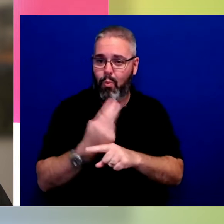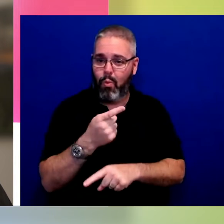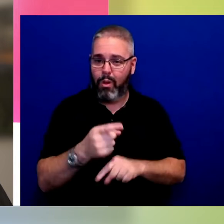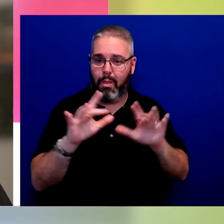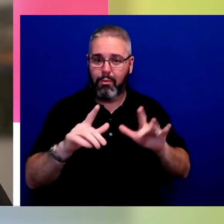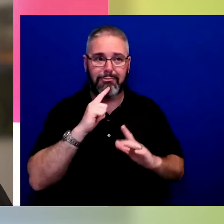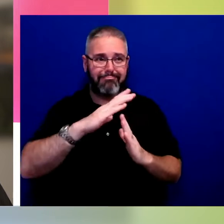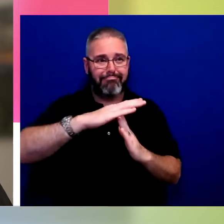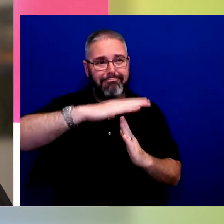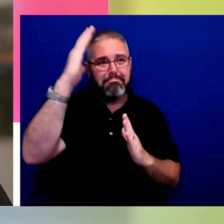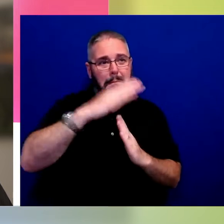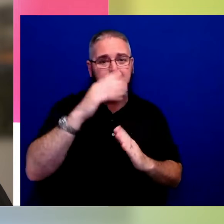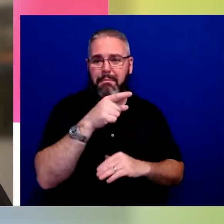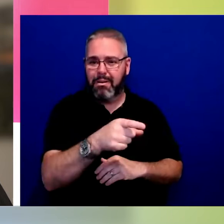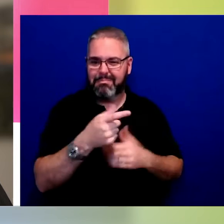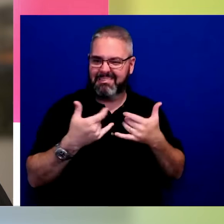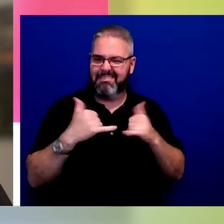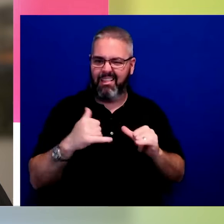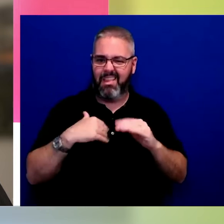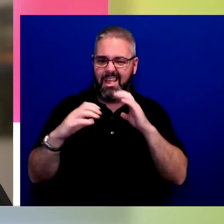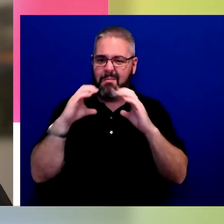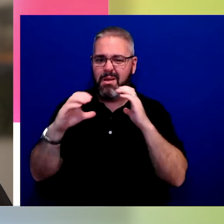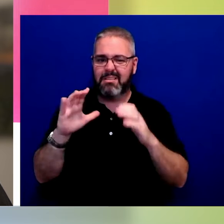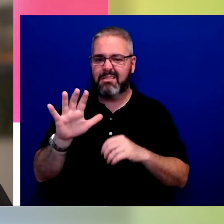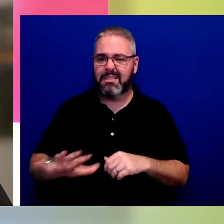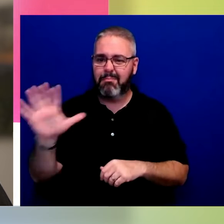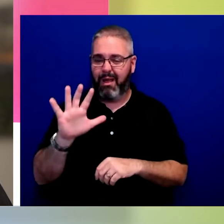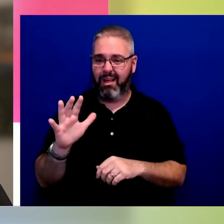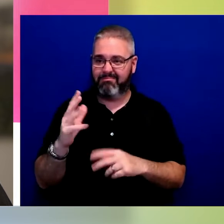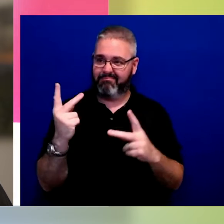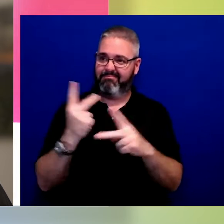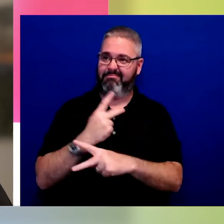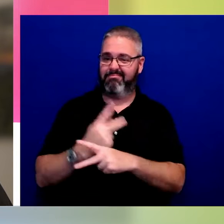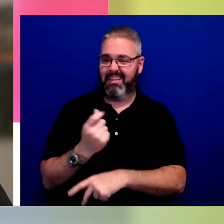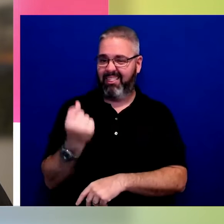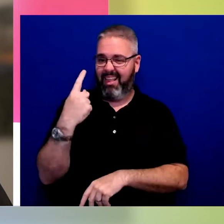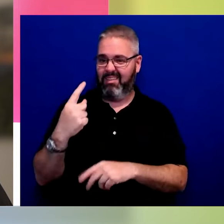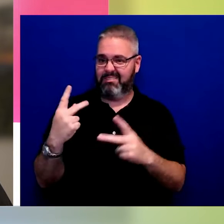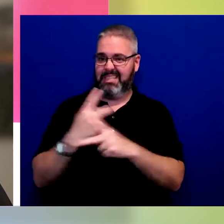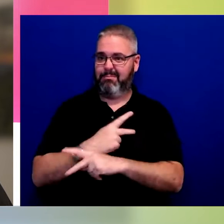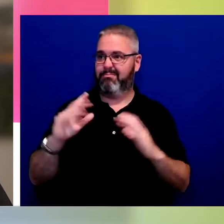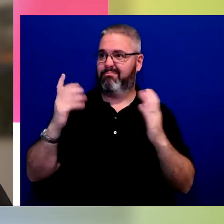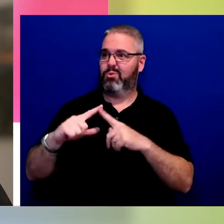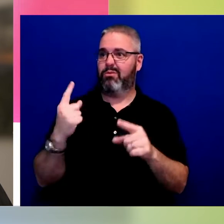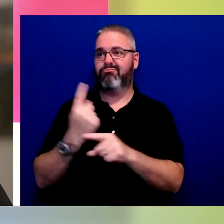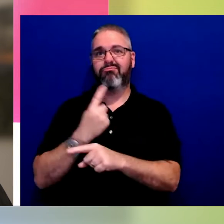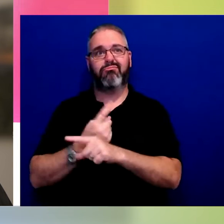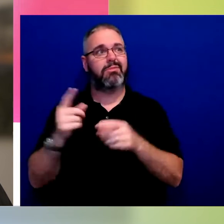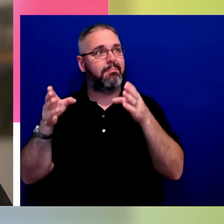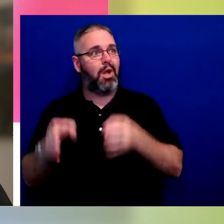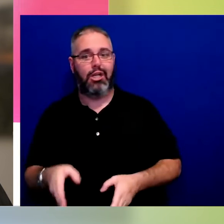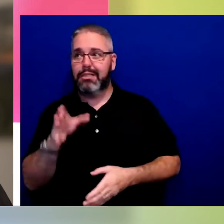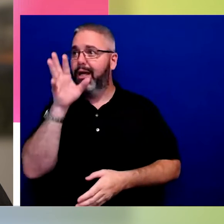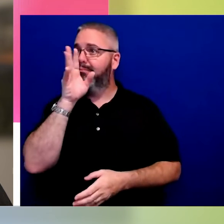I still communicate about 11 times slower than ordinary human. There are multiple times each day